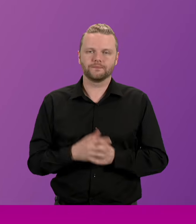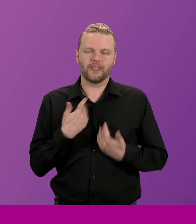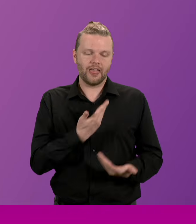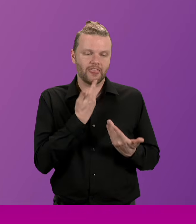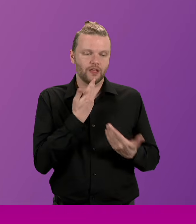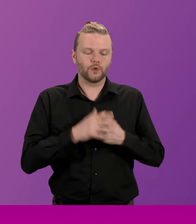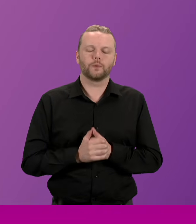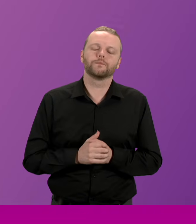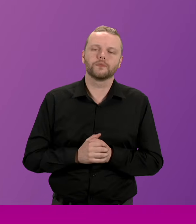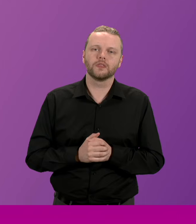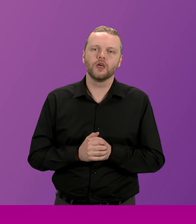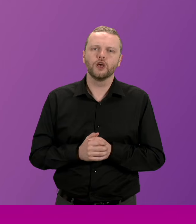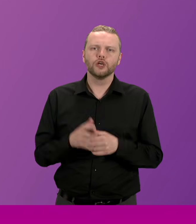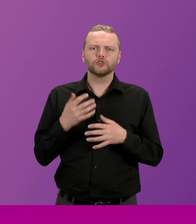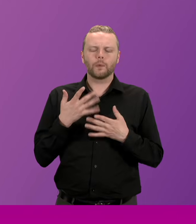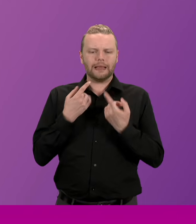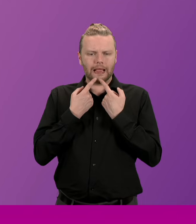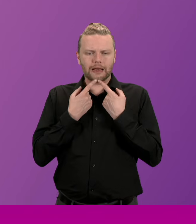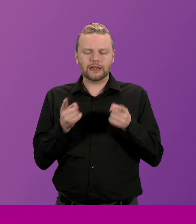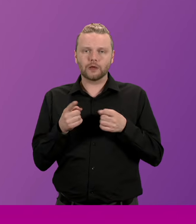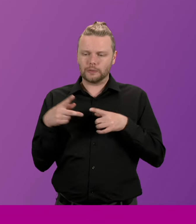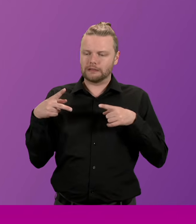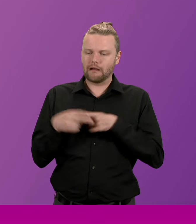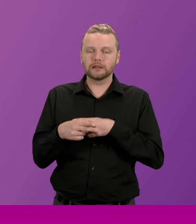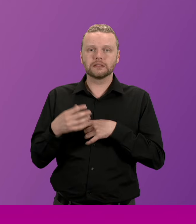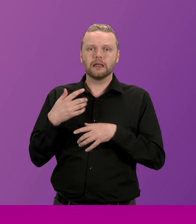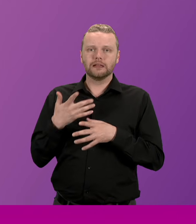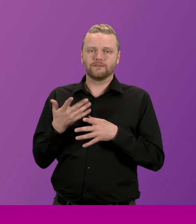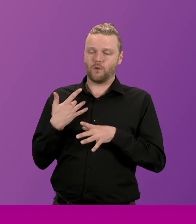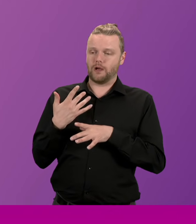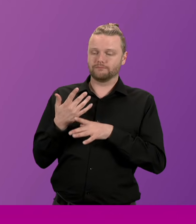Loganair has announced plans to cut services between Inverness and Orkney, Shetland and the